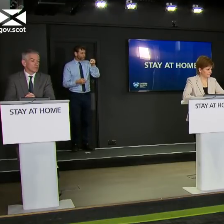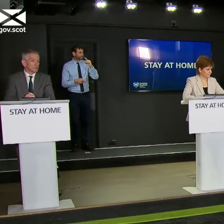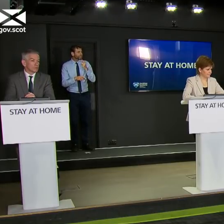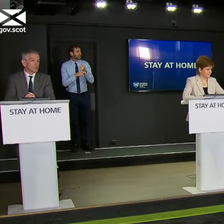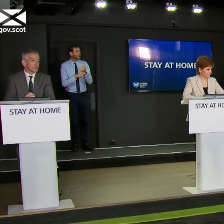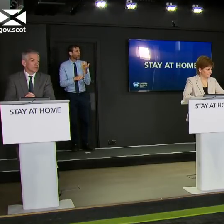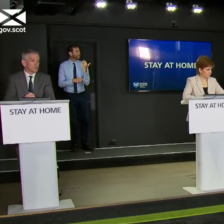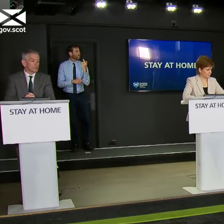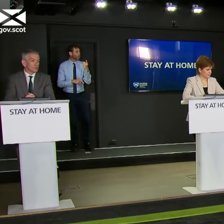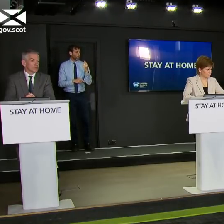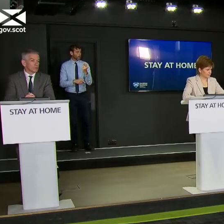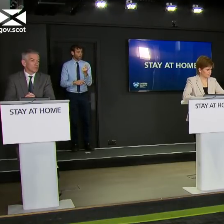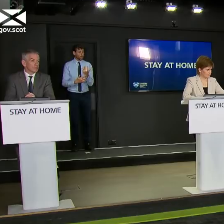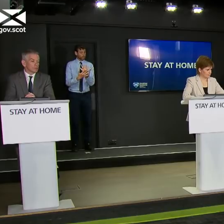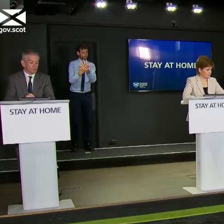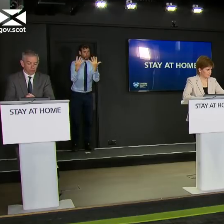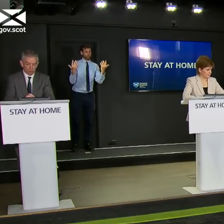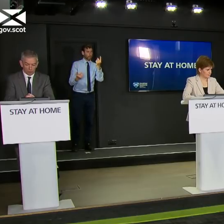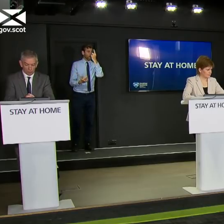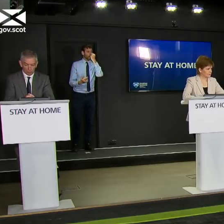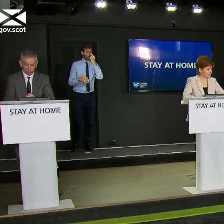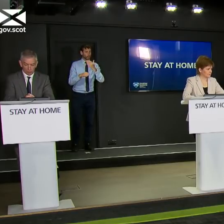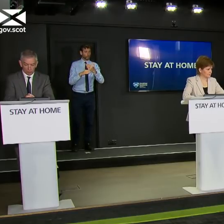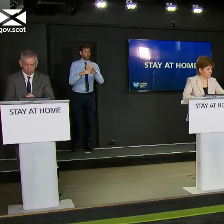which seems particularly relevant today with the announcements from the likes of Centrica